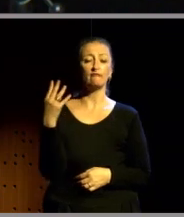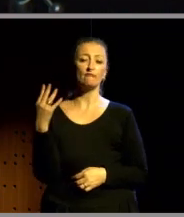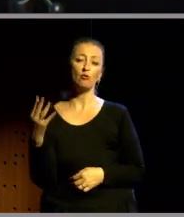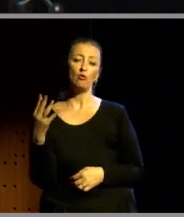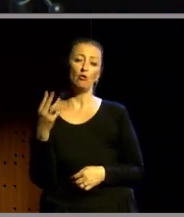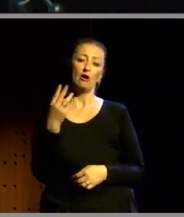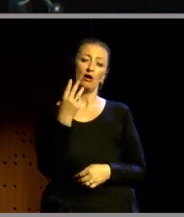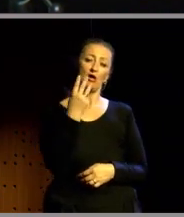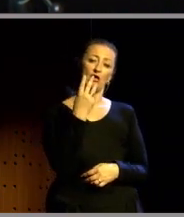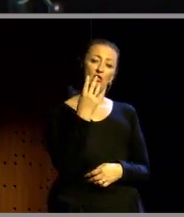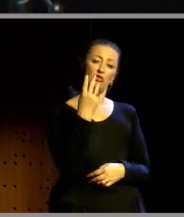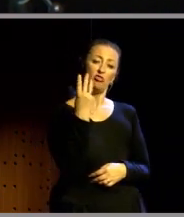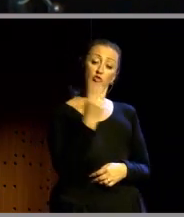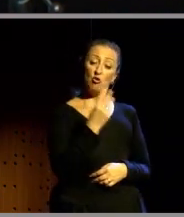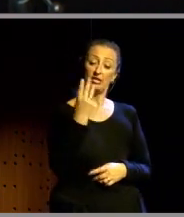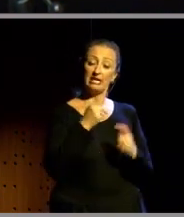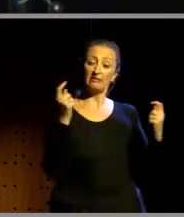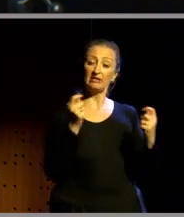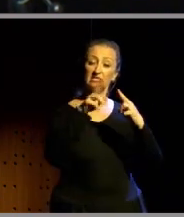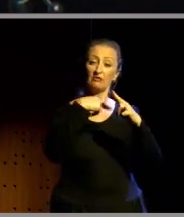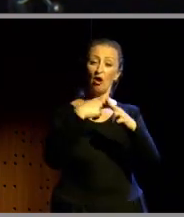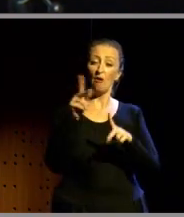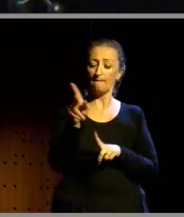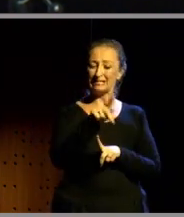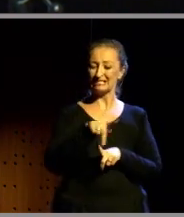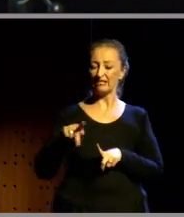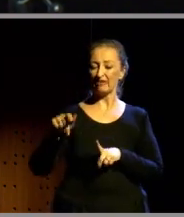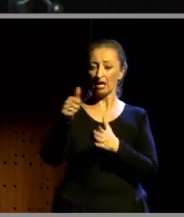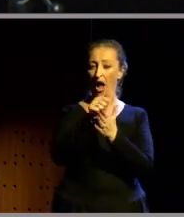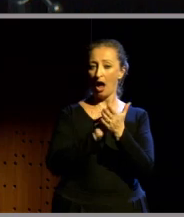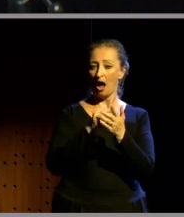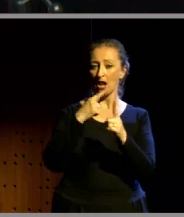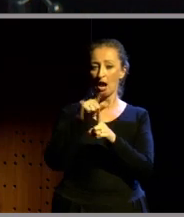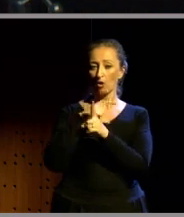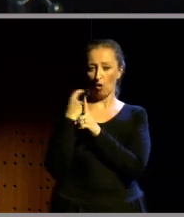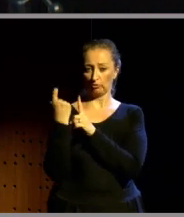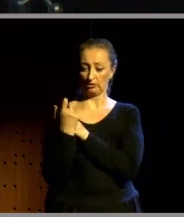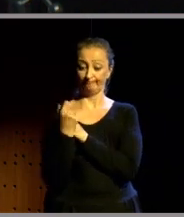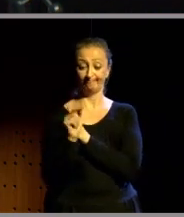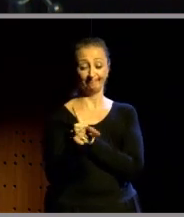Festival of Pacific Arts and Culture. The delegates will showcase the richness